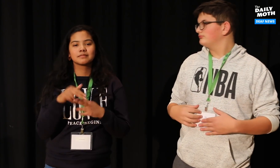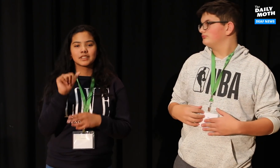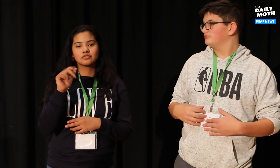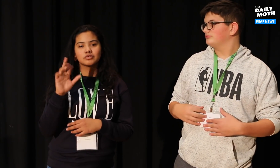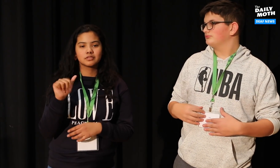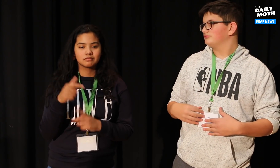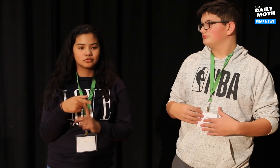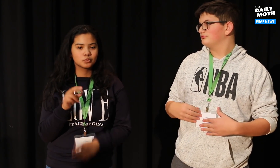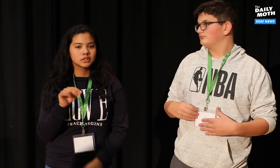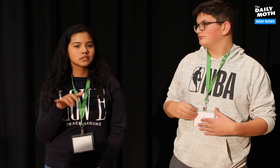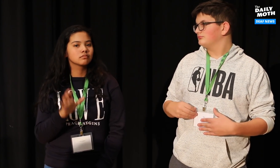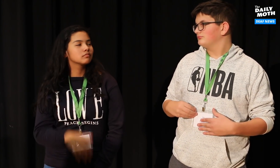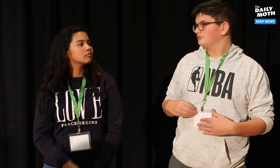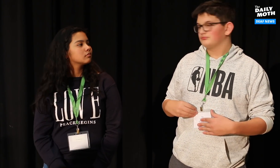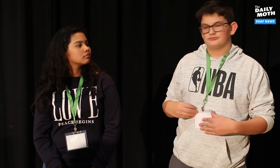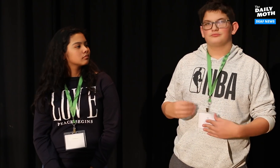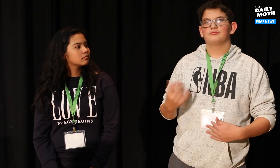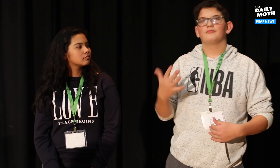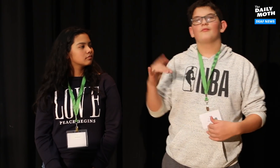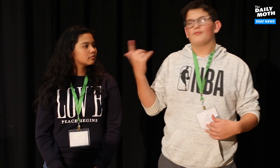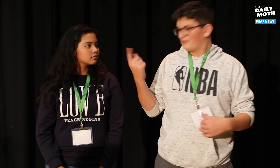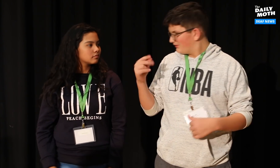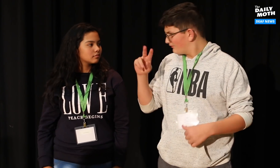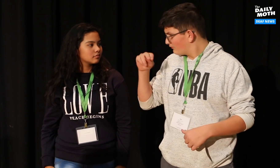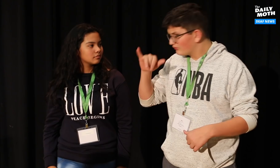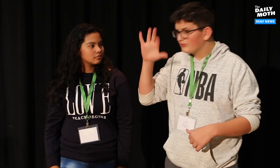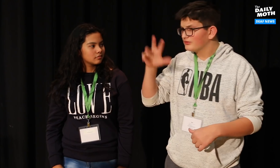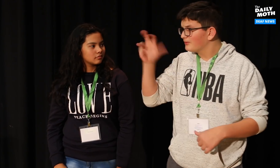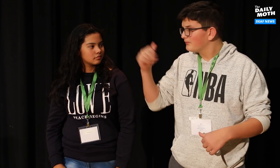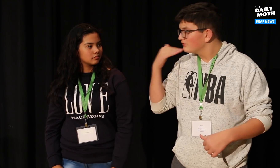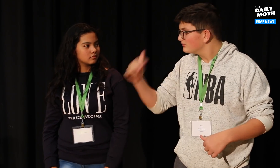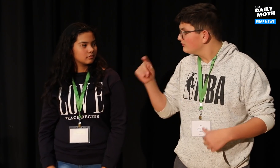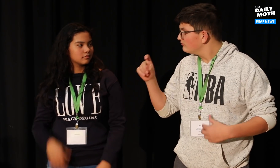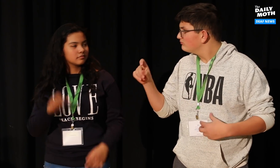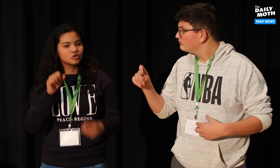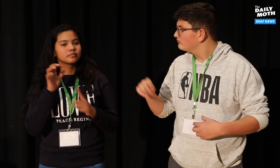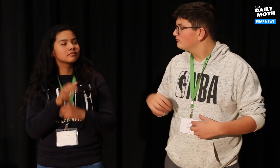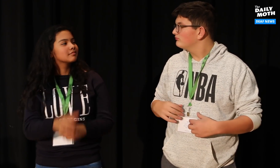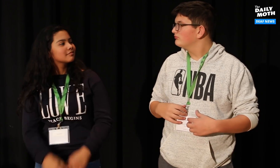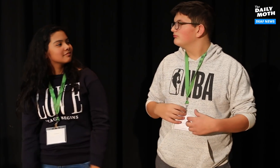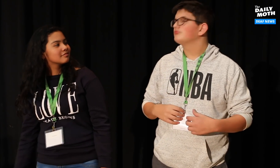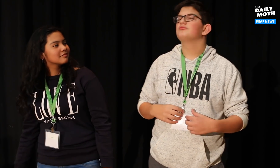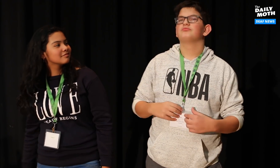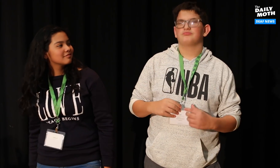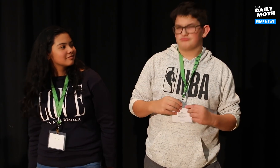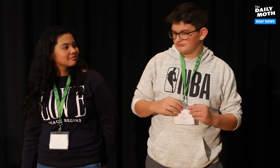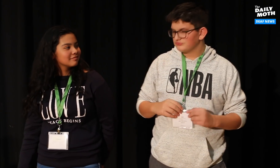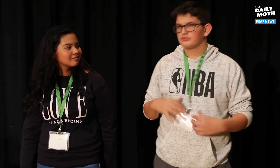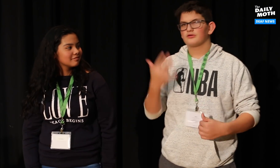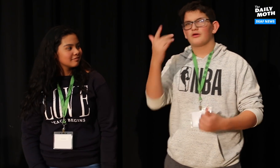My name is Alexandra and I’m from New York City. So, is the pizza good in New York City? Yes, it’s awesome!